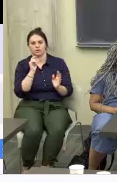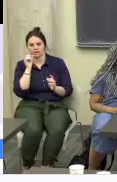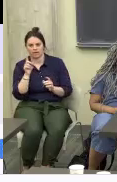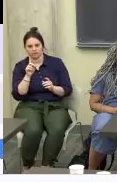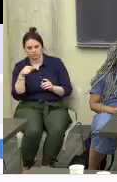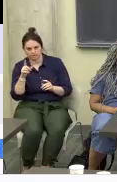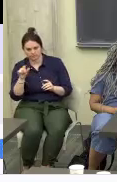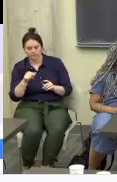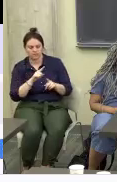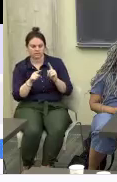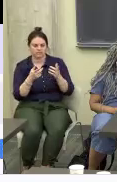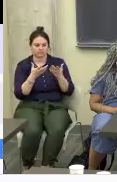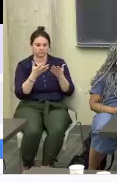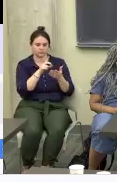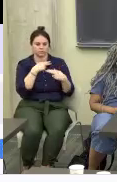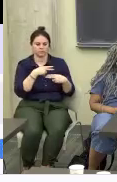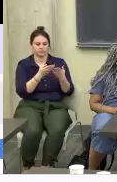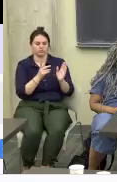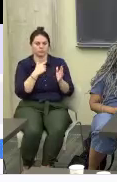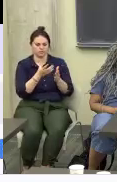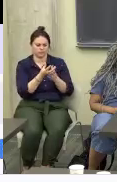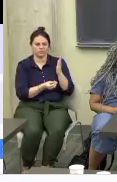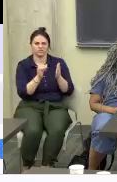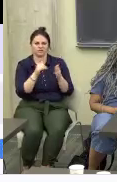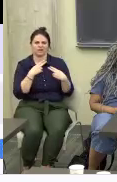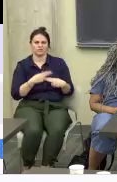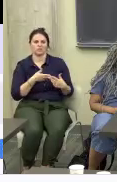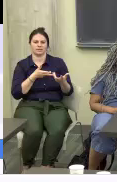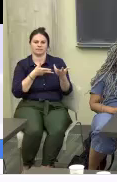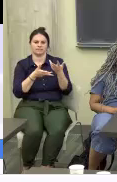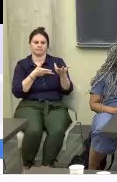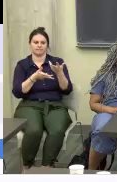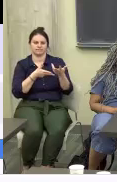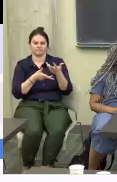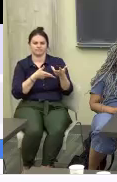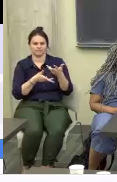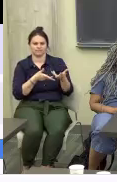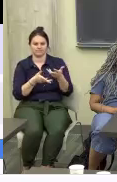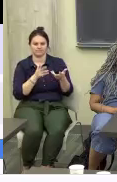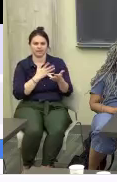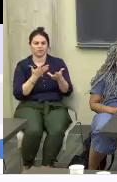We're losing a lot of humanness. And I think we're losing a lot of um just our juice.